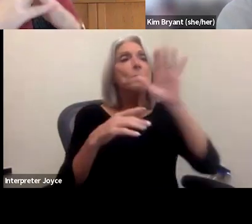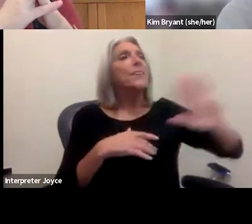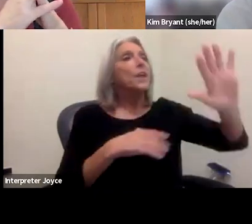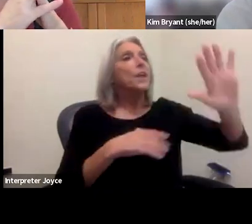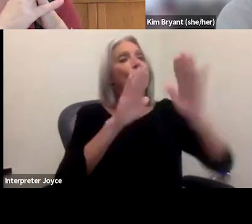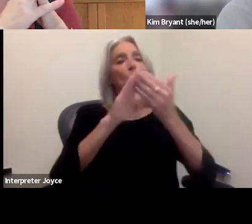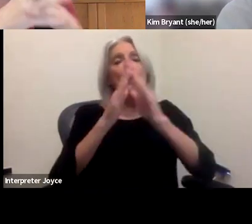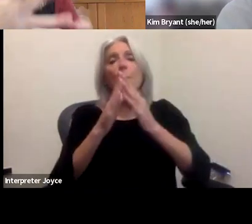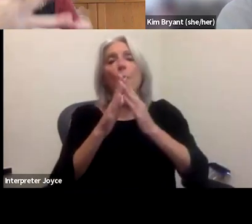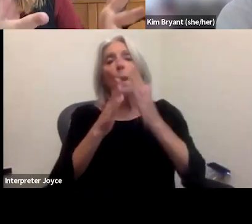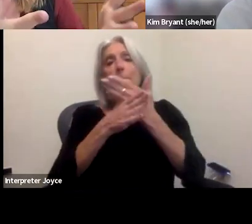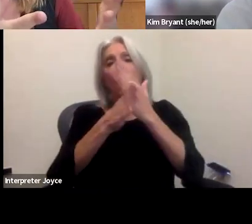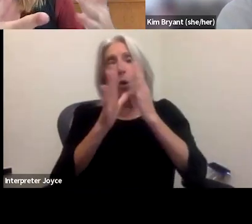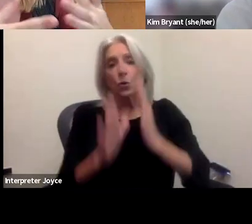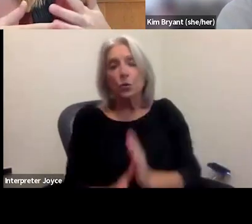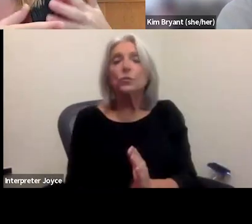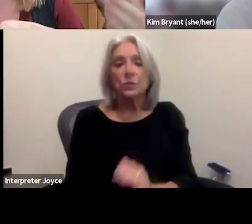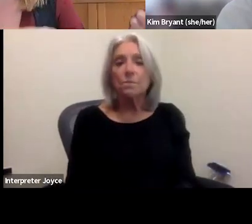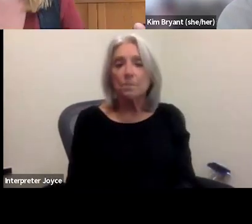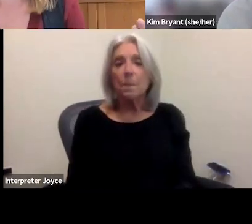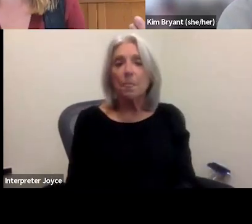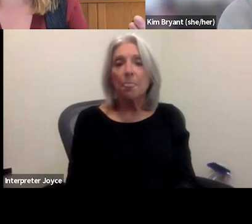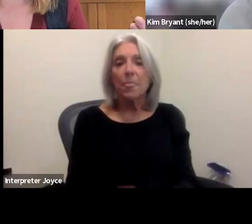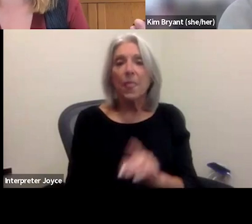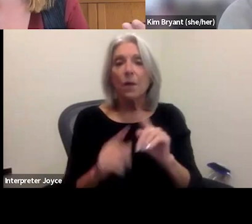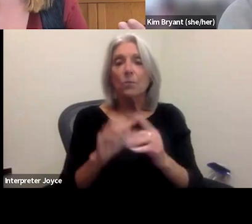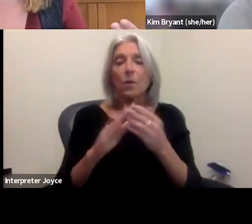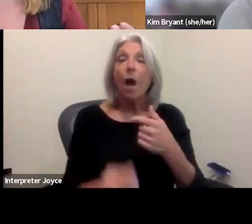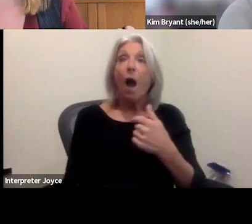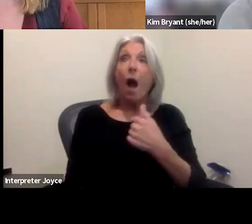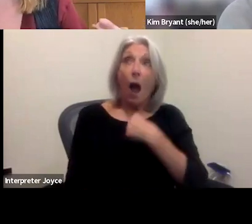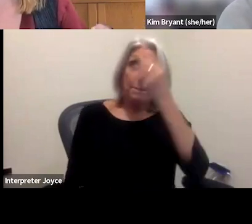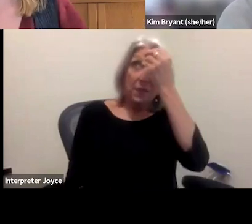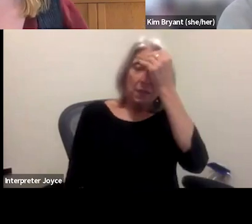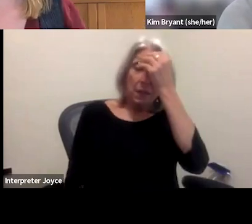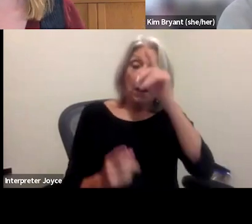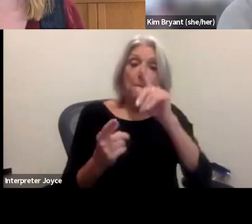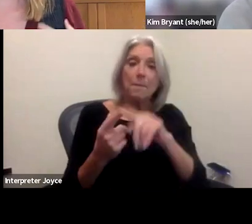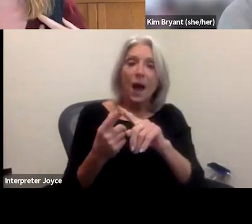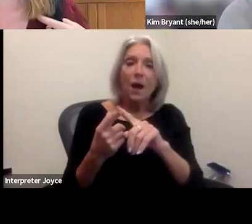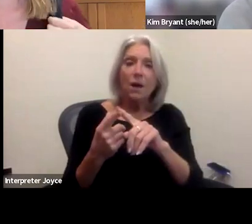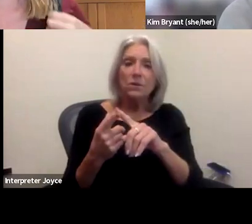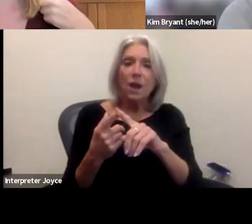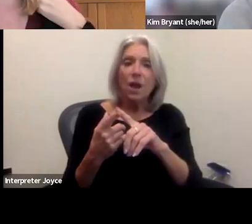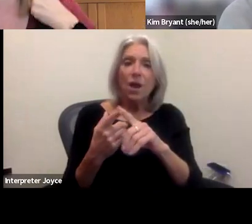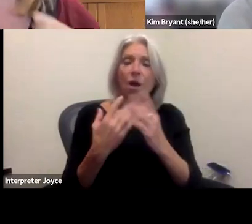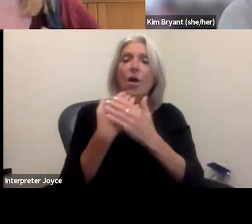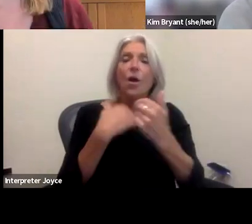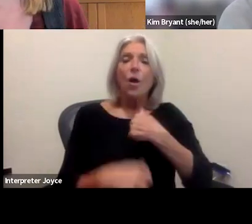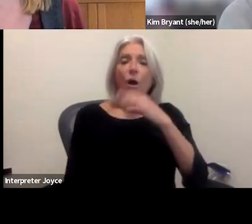different things. I've been thinking of consulting models-- I don't know if I count them as participatory research or not.